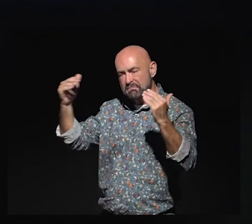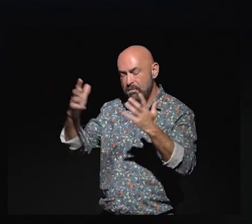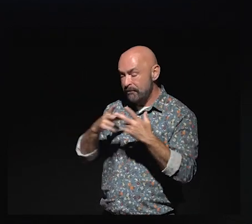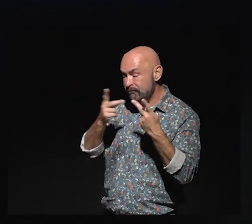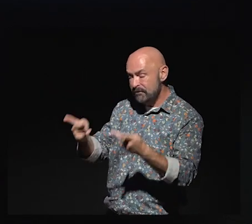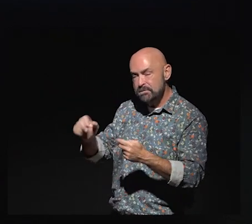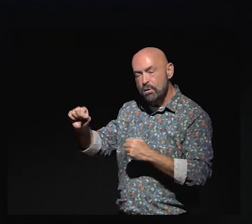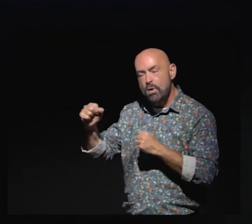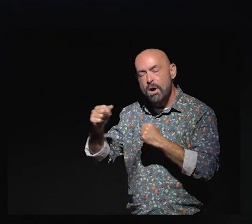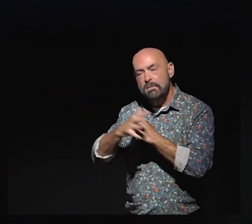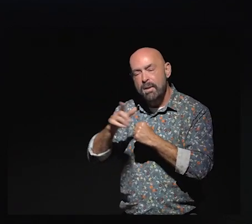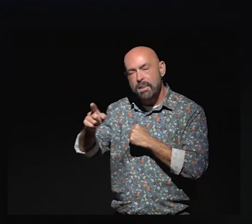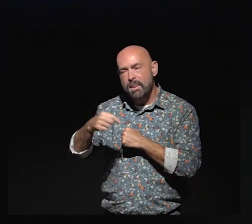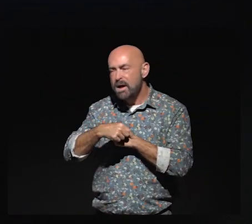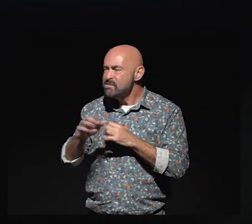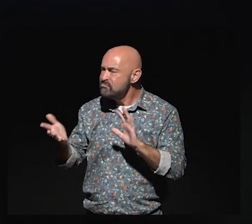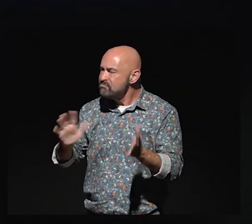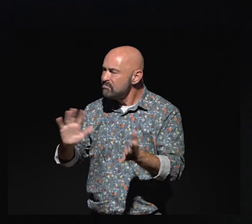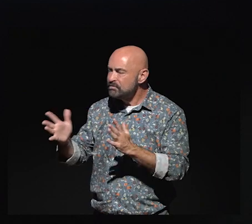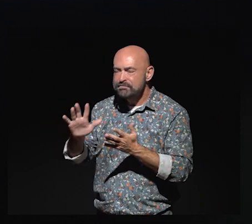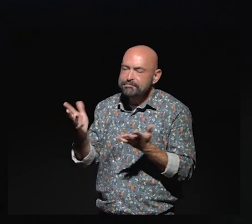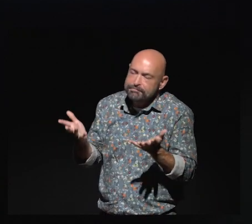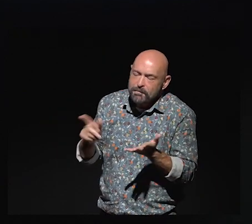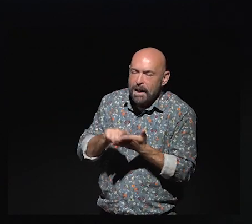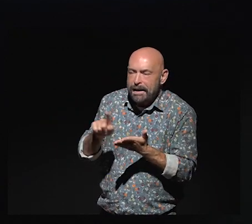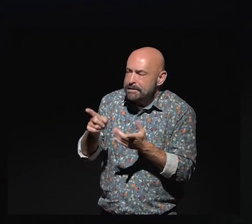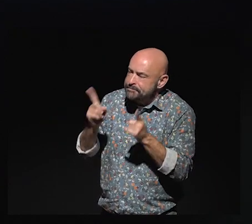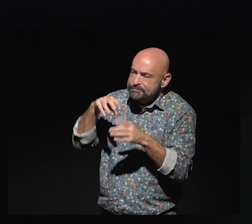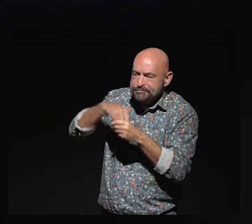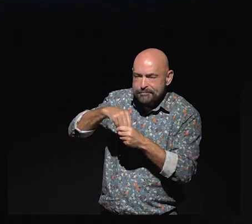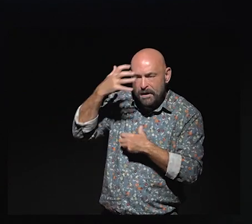who was, at that point, like the secretary of state in the French government.